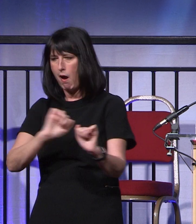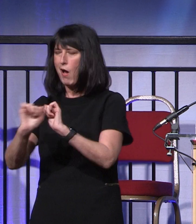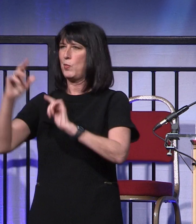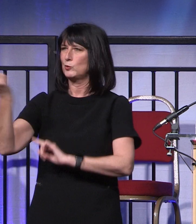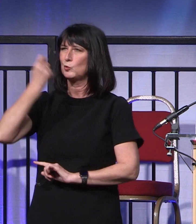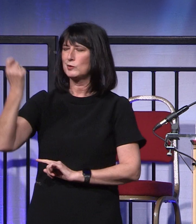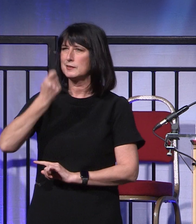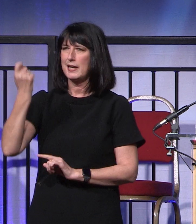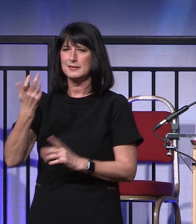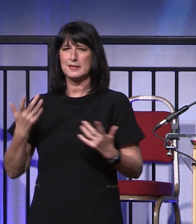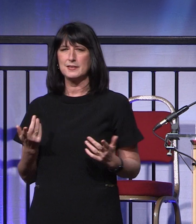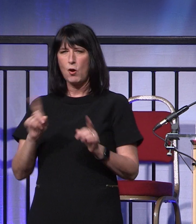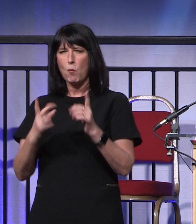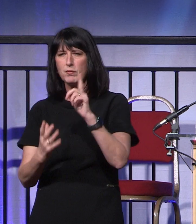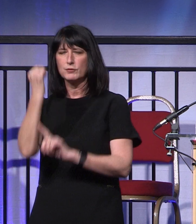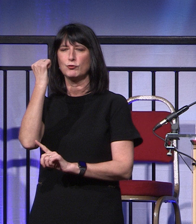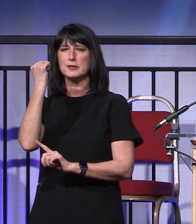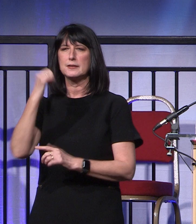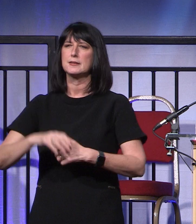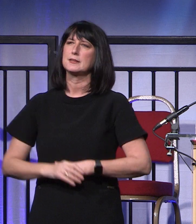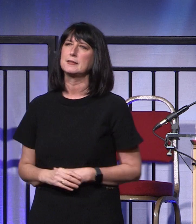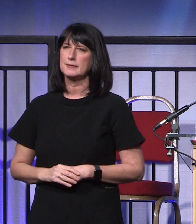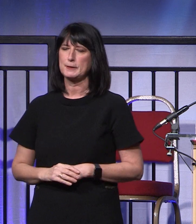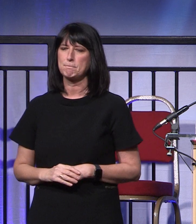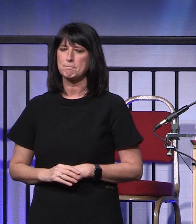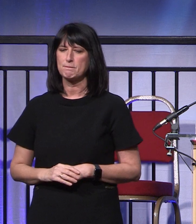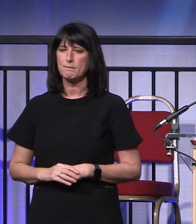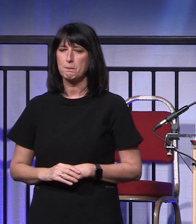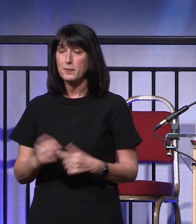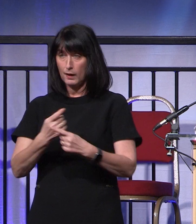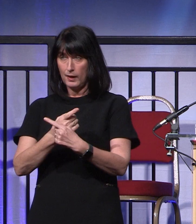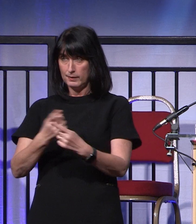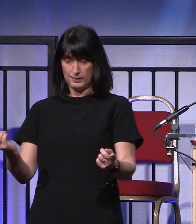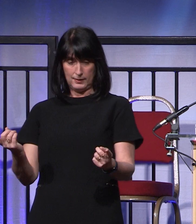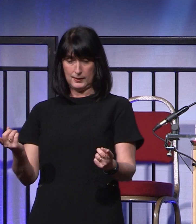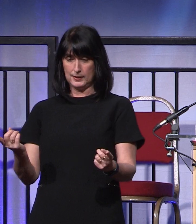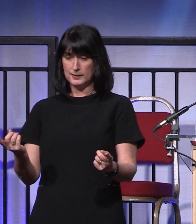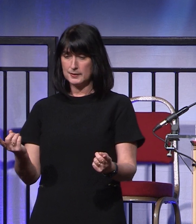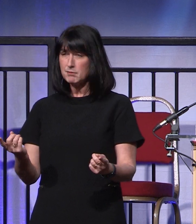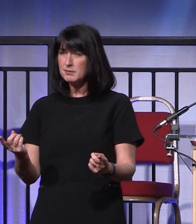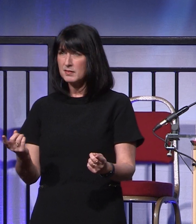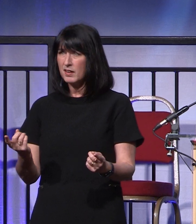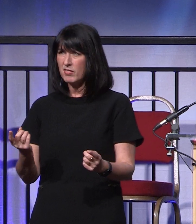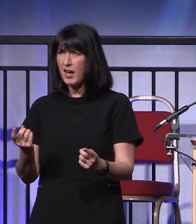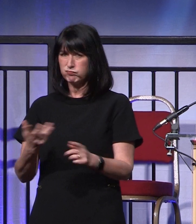achieved these people and many others took risks because they believed in